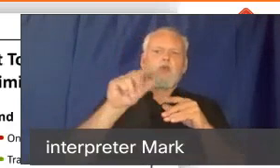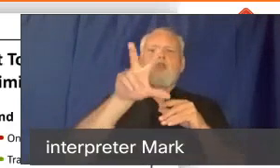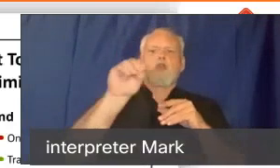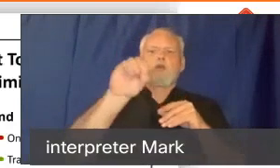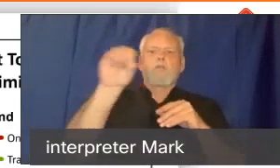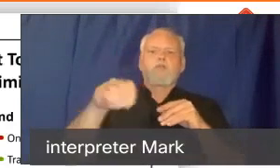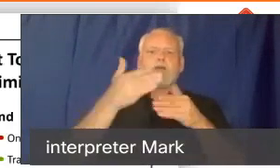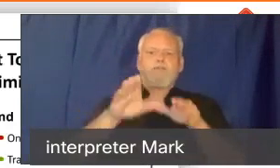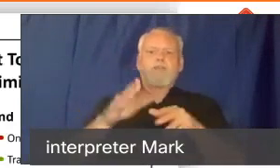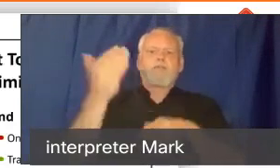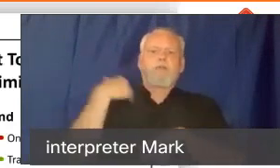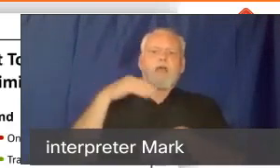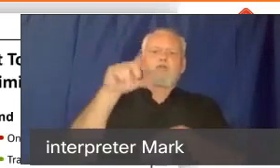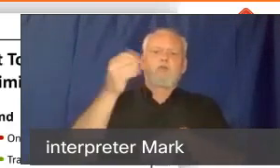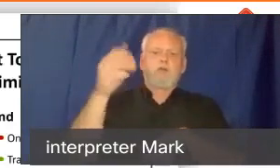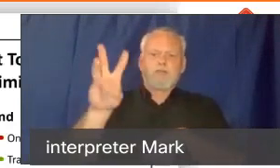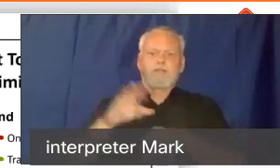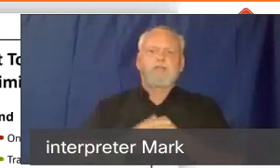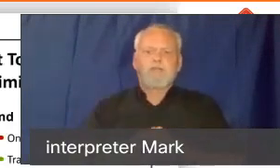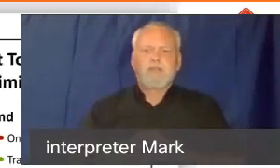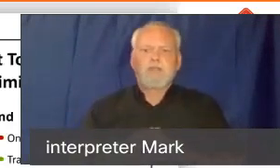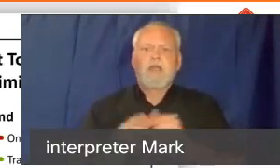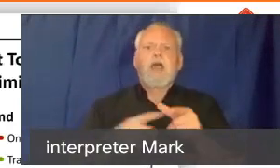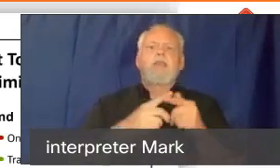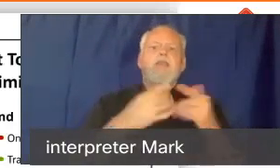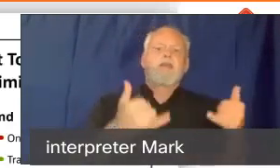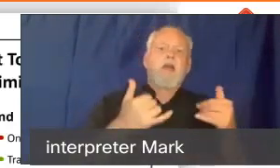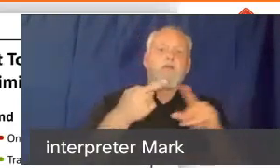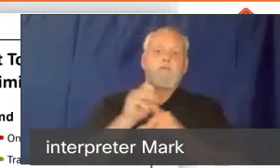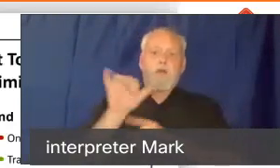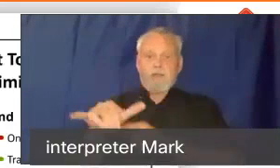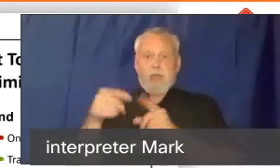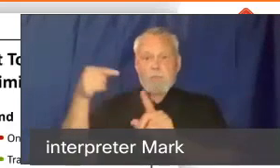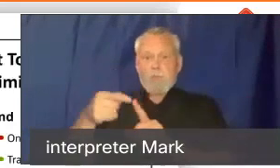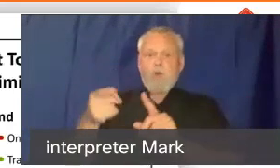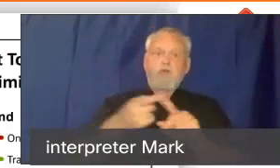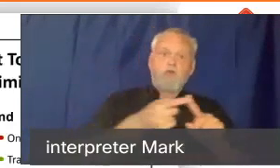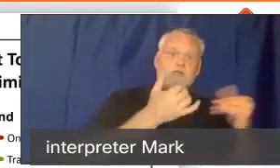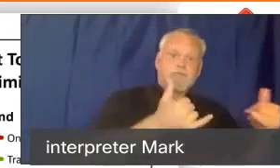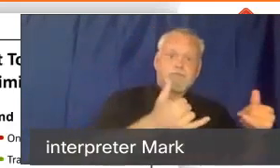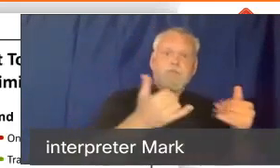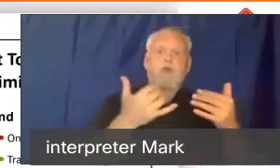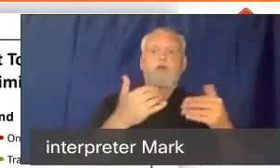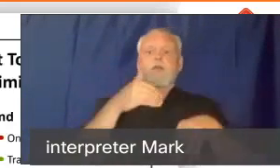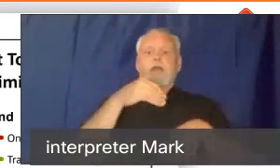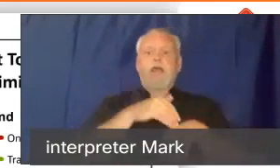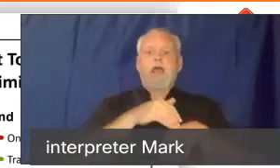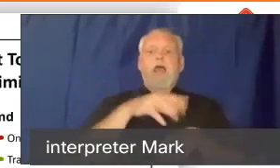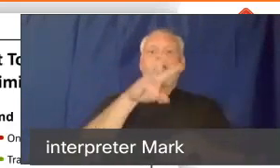Taking that right from service in design or way to put what handwritten design. And we are currently at the 6 operates in design for this project.